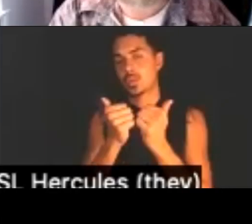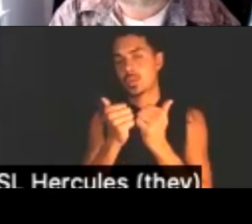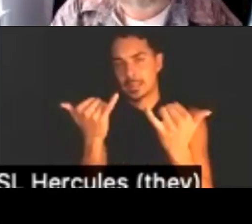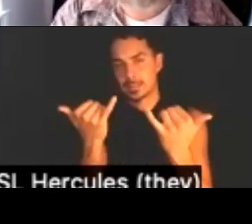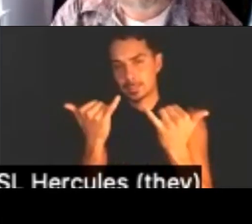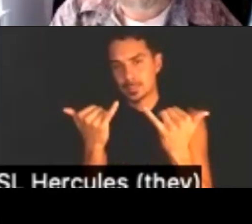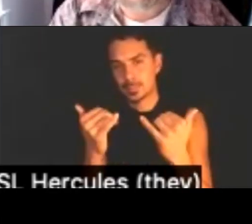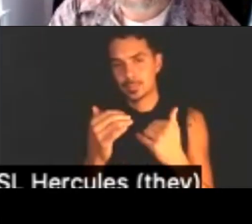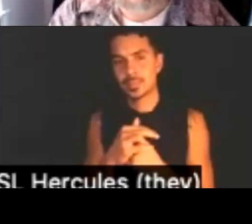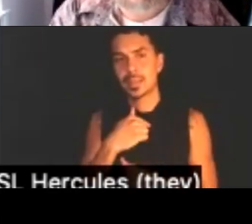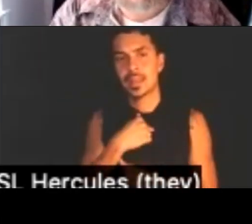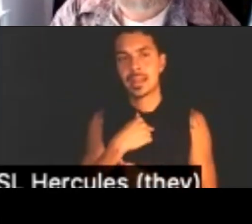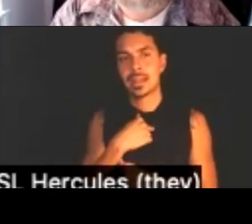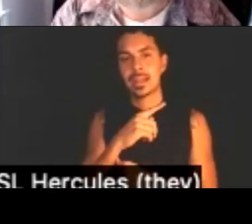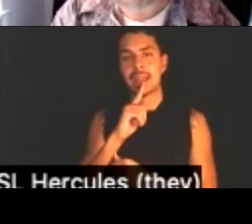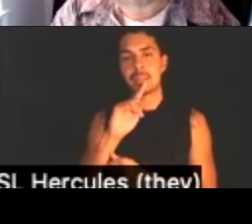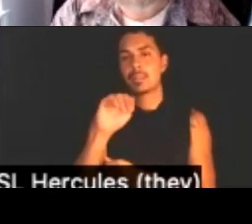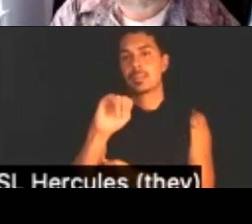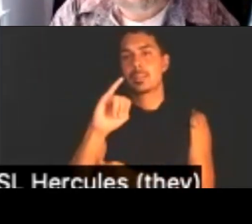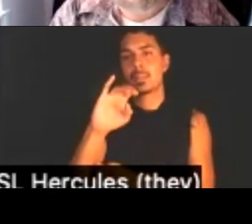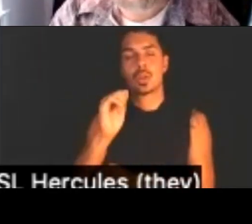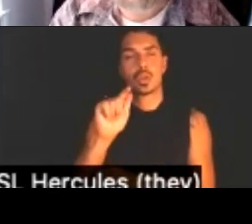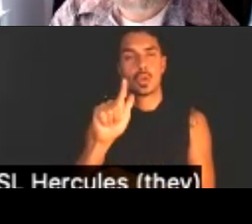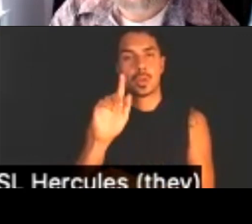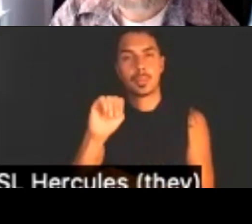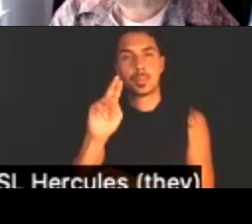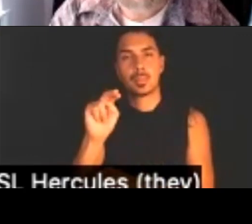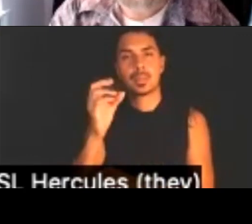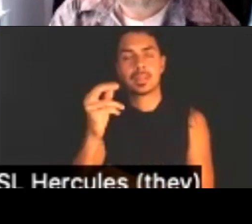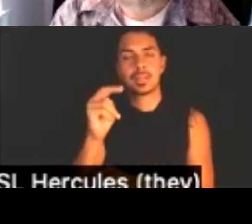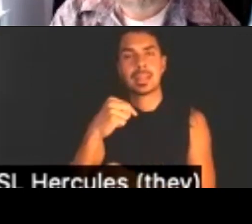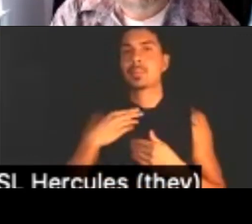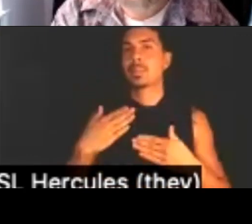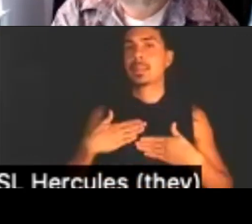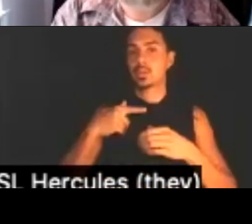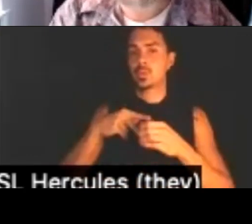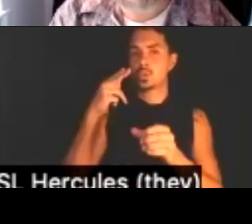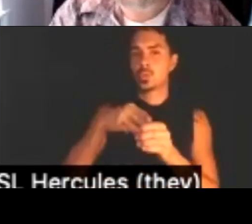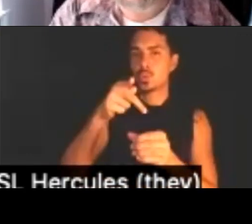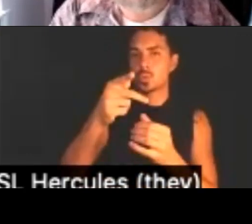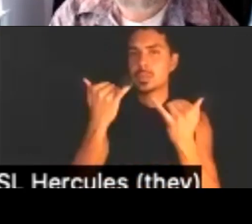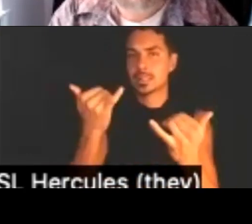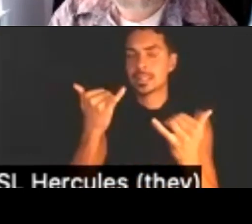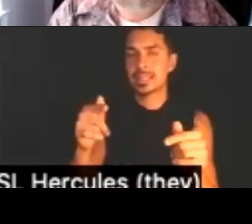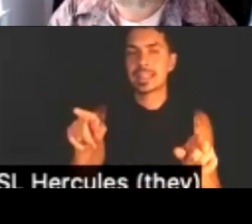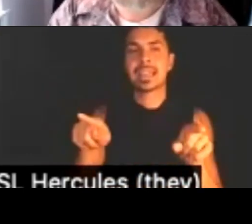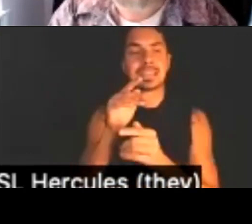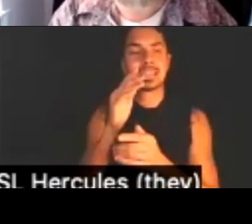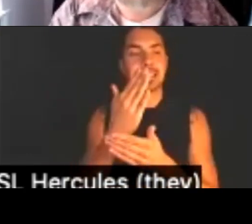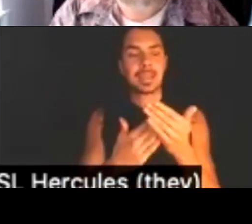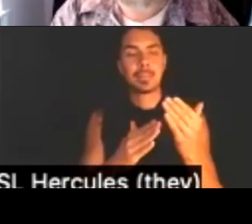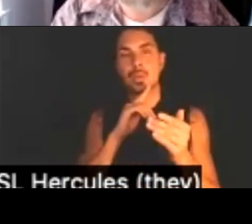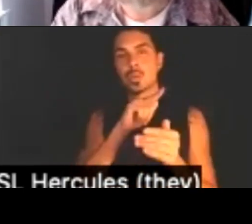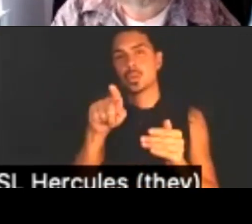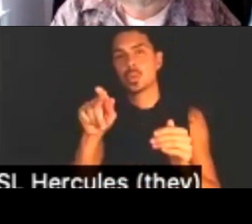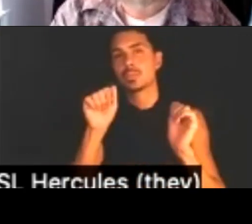I am Michael Munson, and I'm really glad to join you today. As some of you may be able to see,